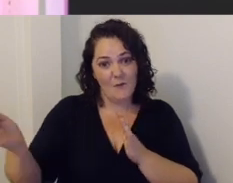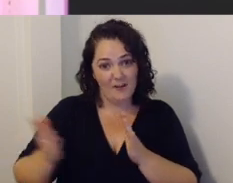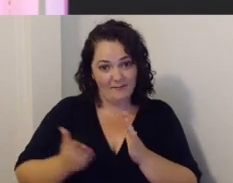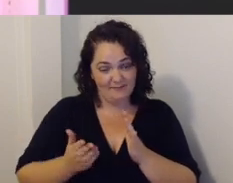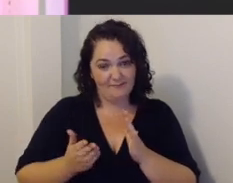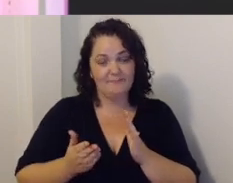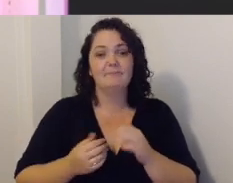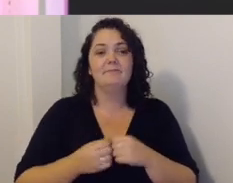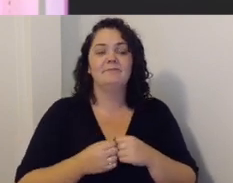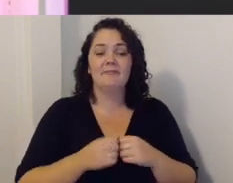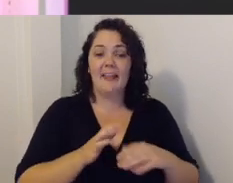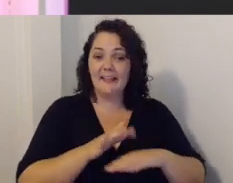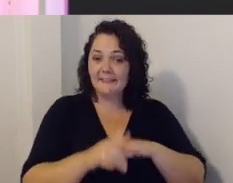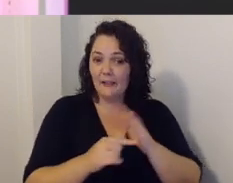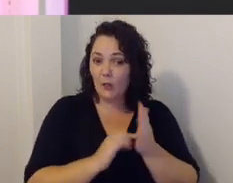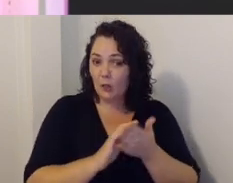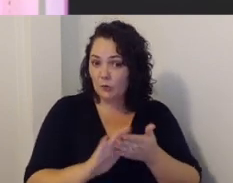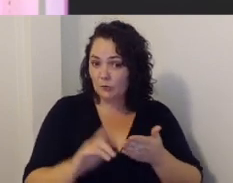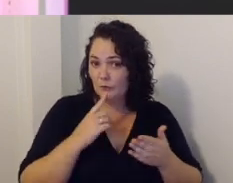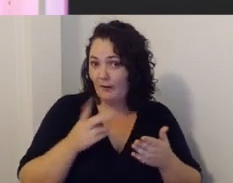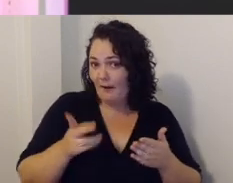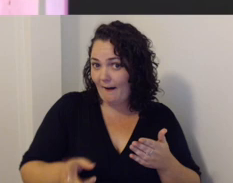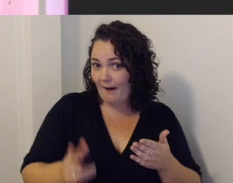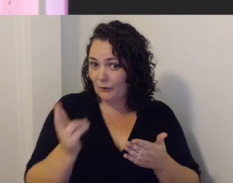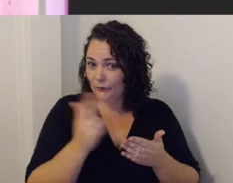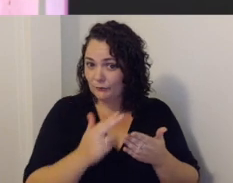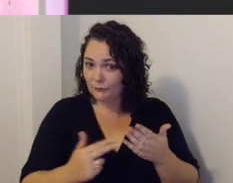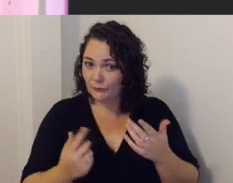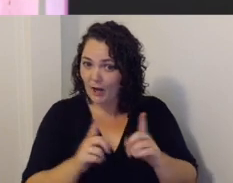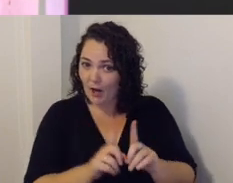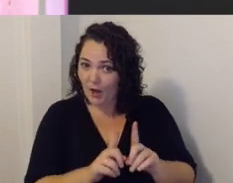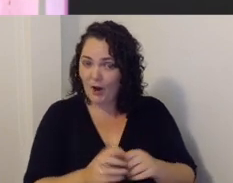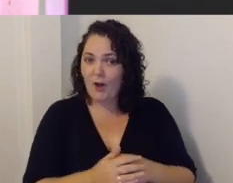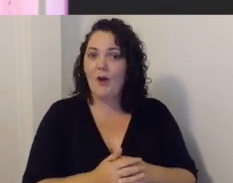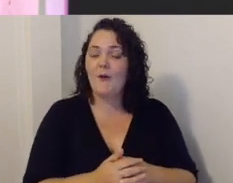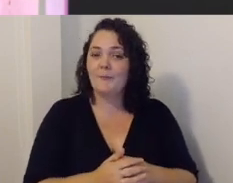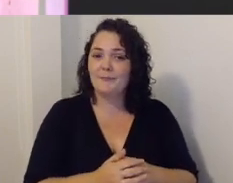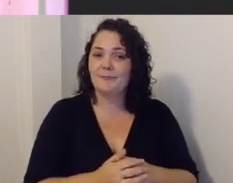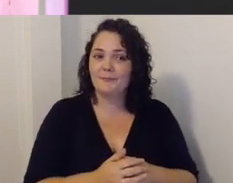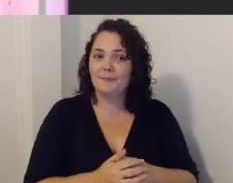next week on Thursday, we've got a couple of in-person um Draw Alongs we're going to do in